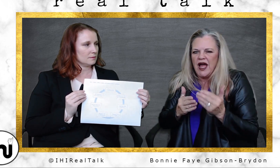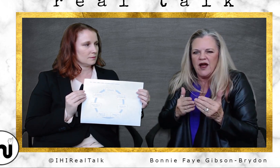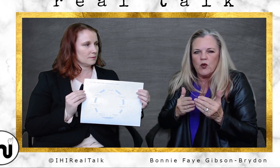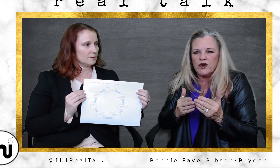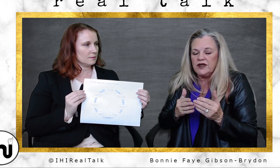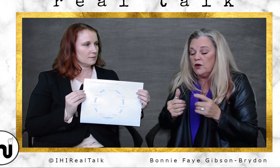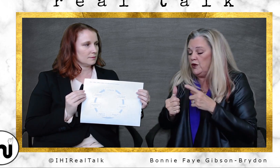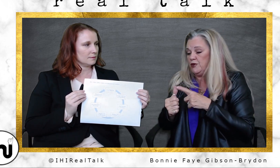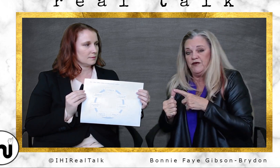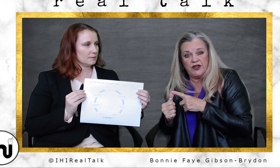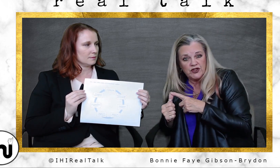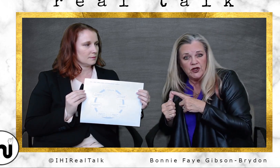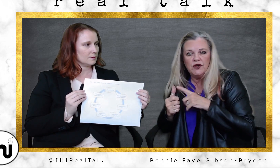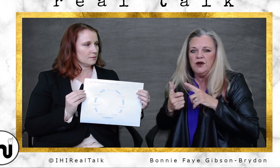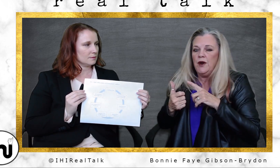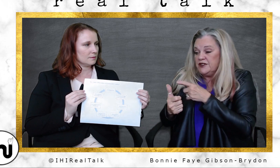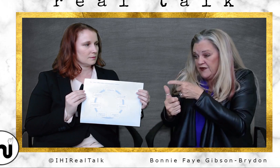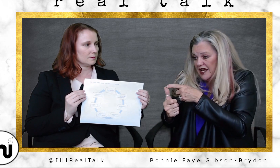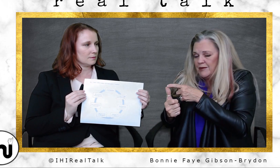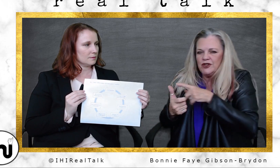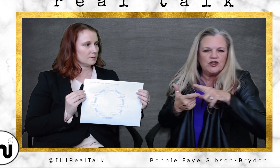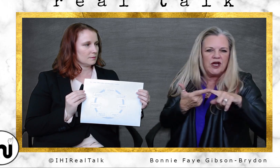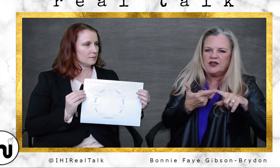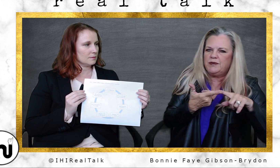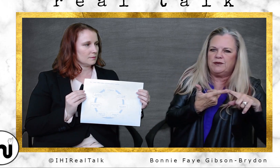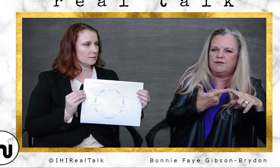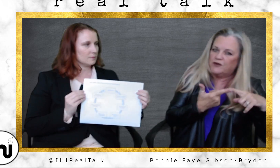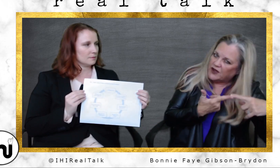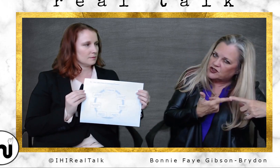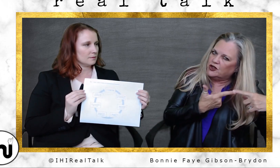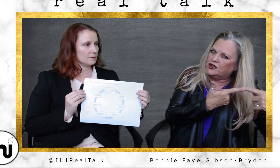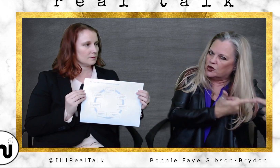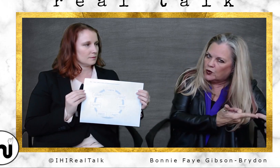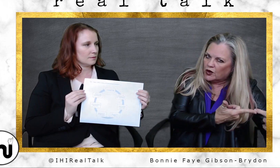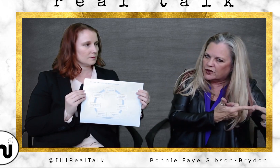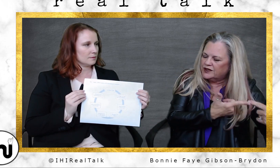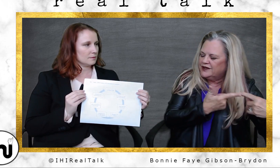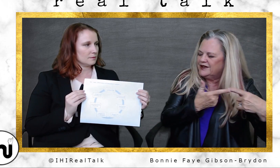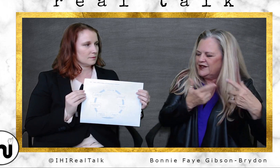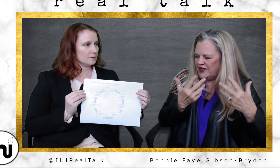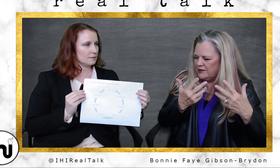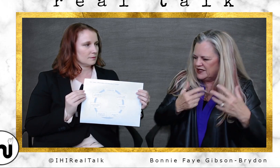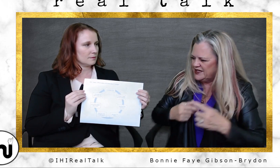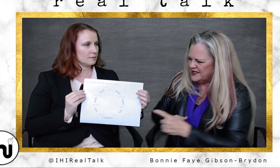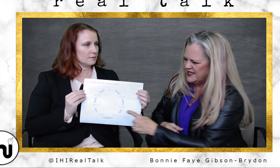working with your Professional Development, you're not going to be professional in your work if that makes sense.